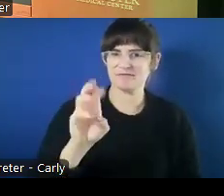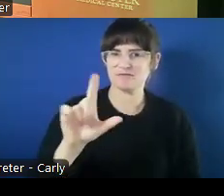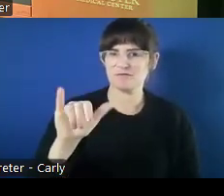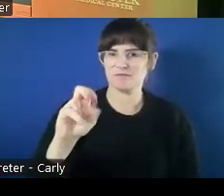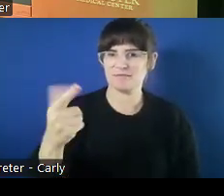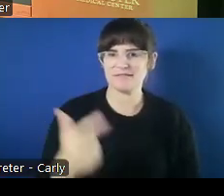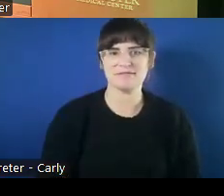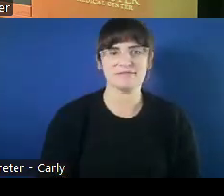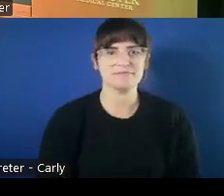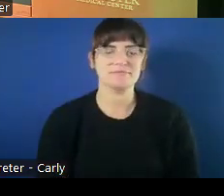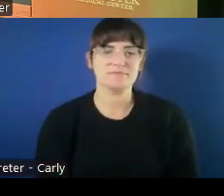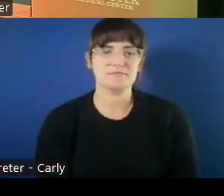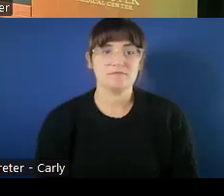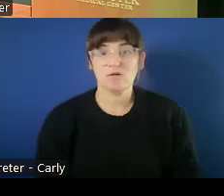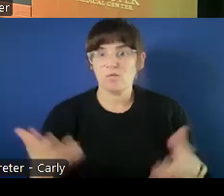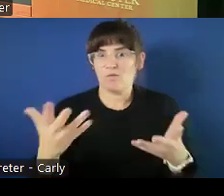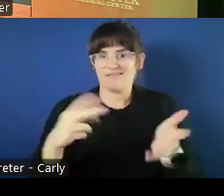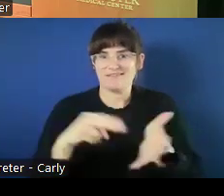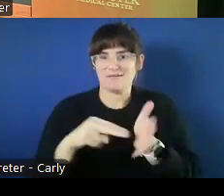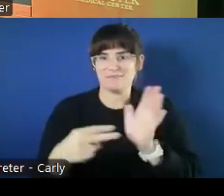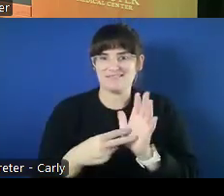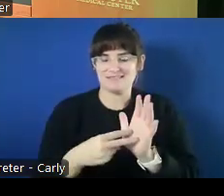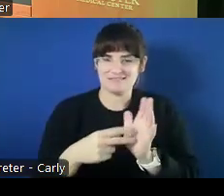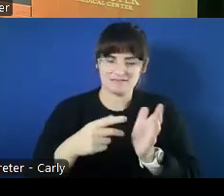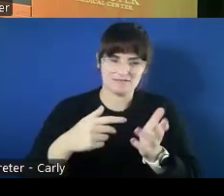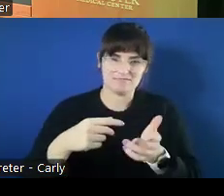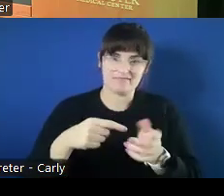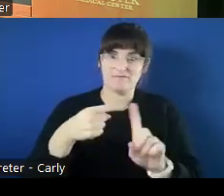just mention kind of what well-being looks like in the literature and and really it looks like a lot